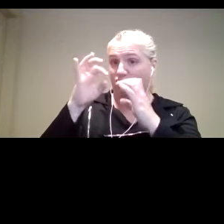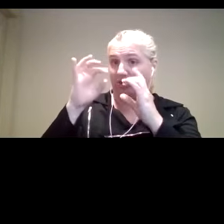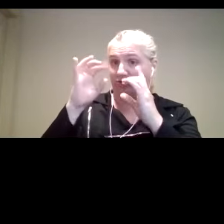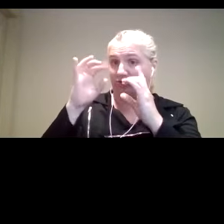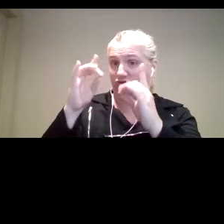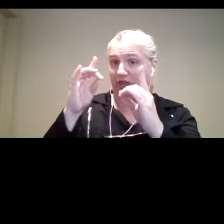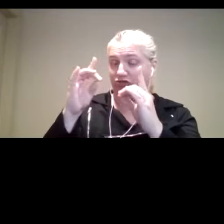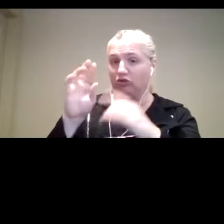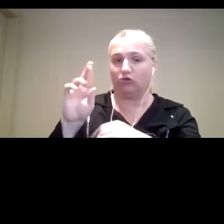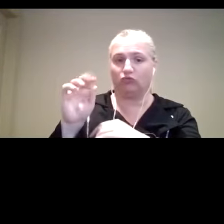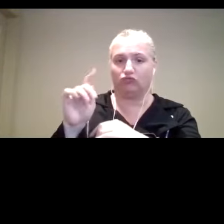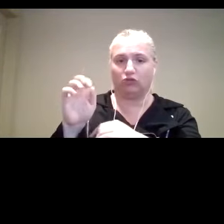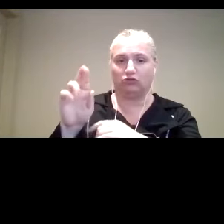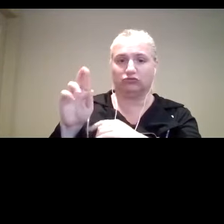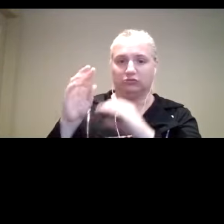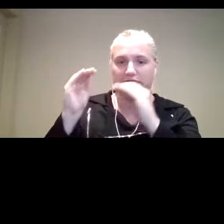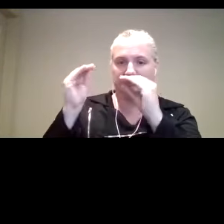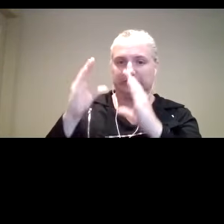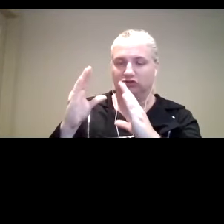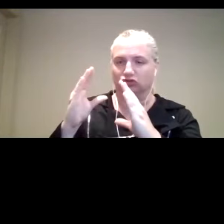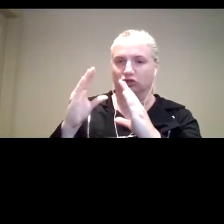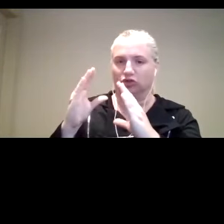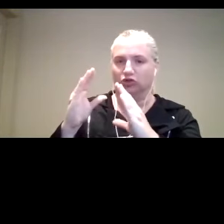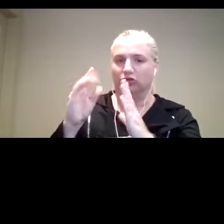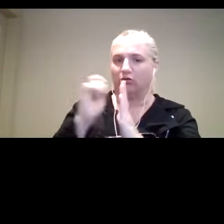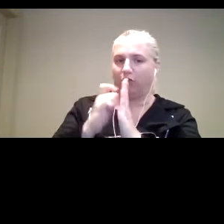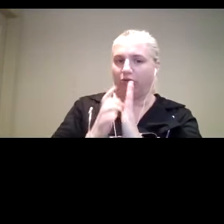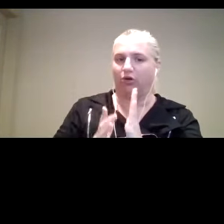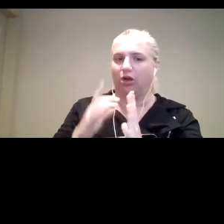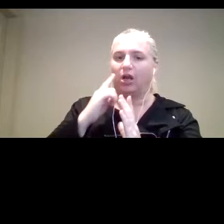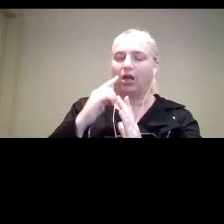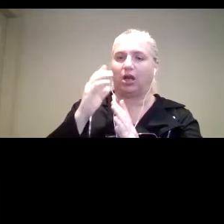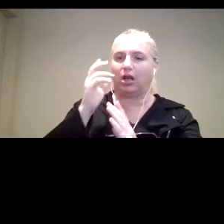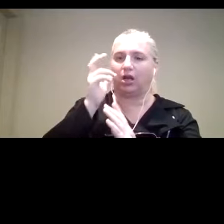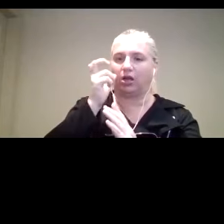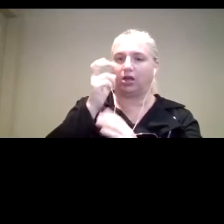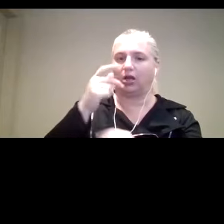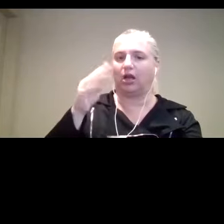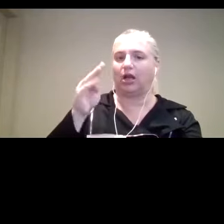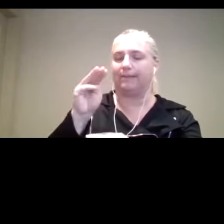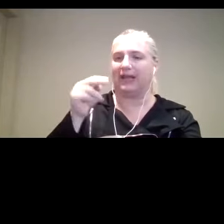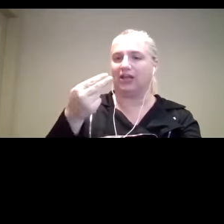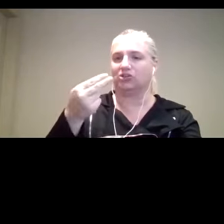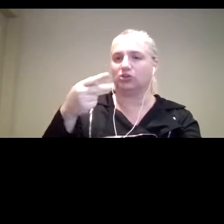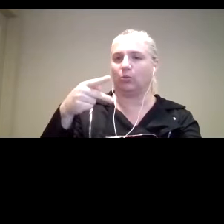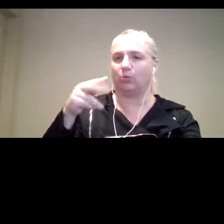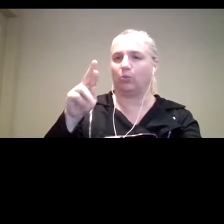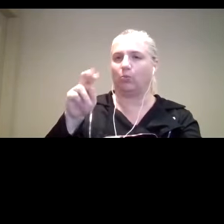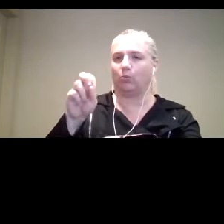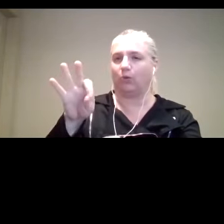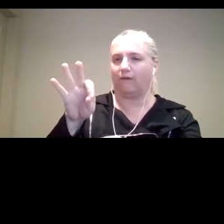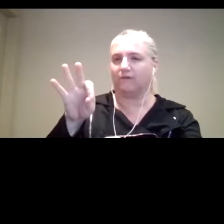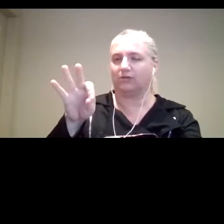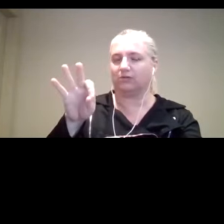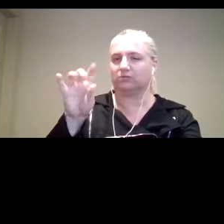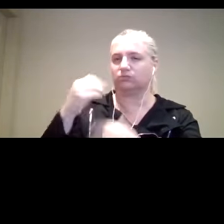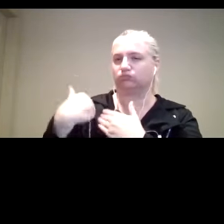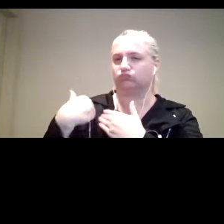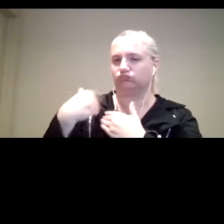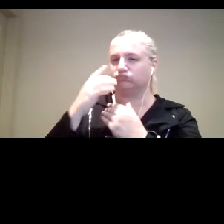I hear that a MH prof is responsible to provide direct service or consult on the service